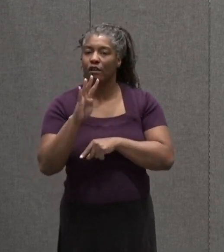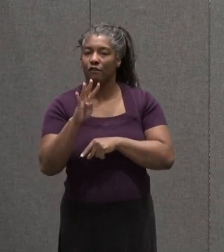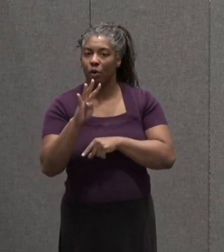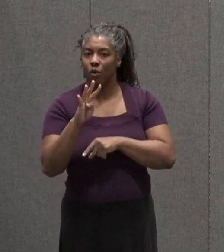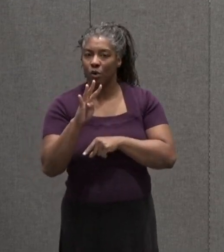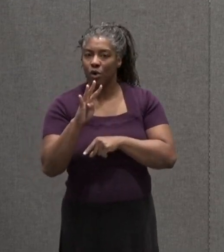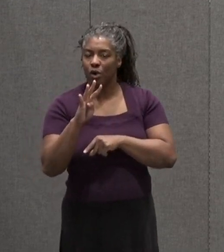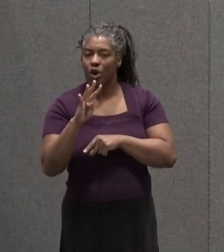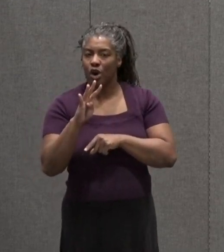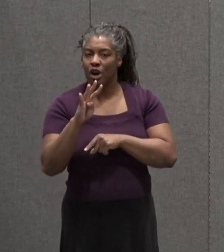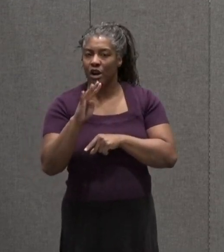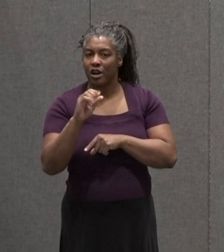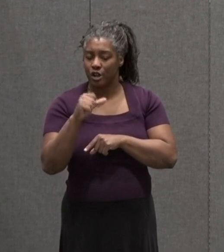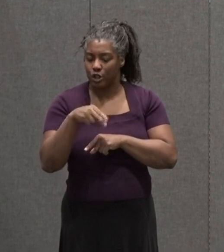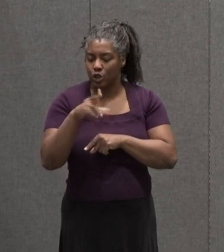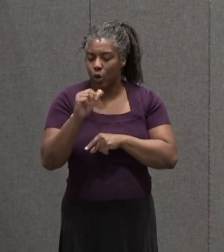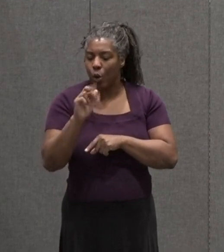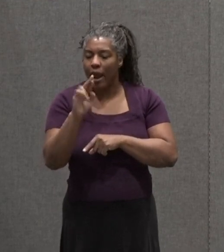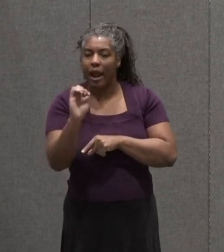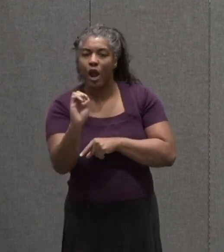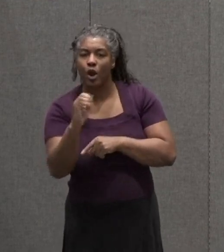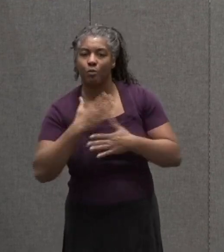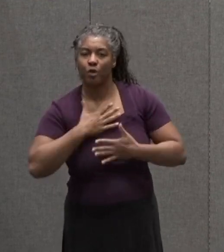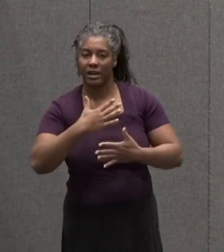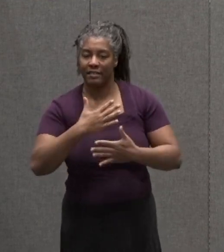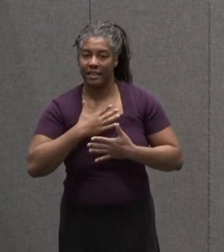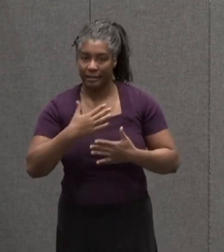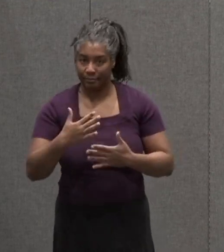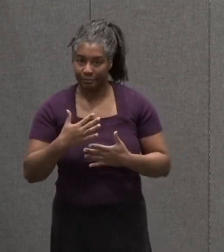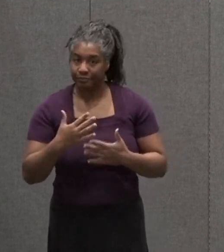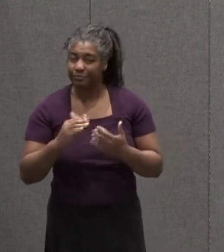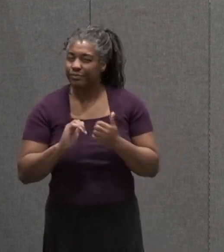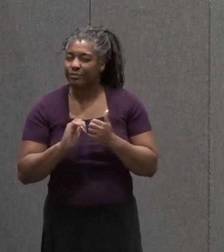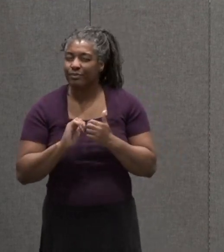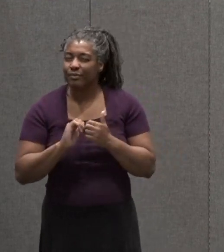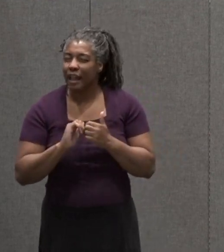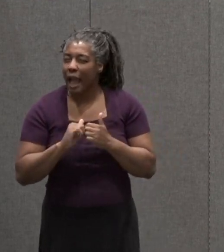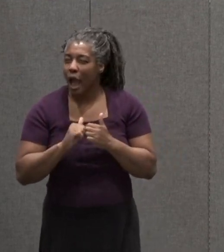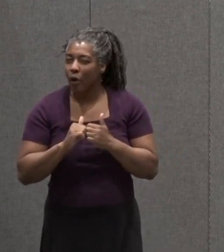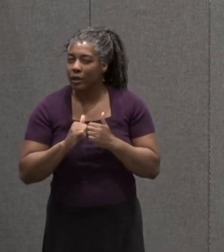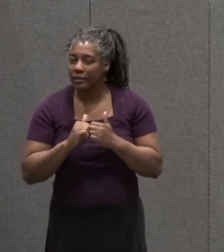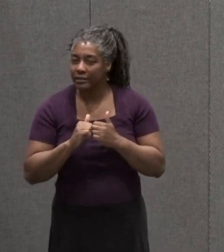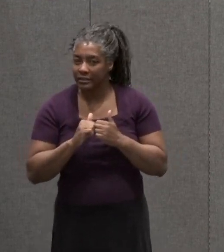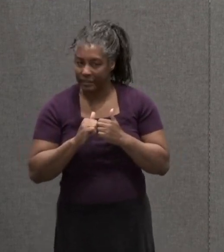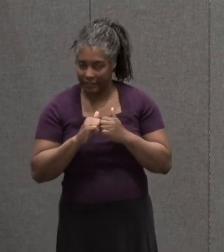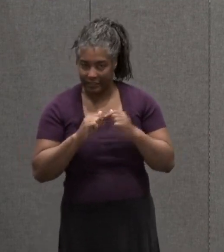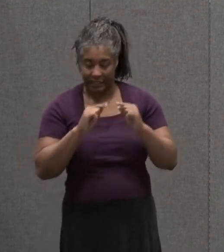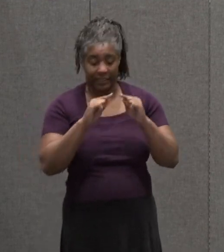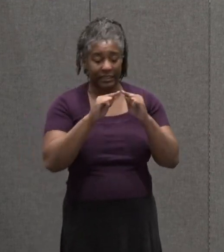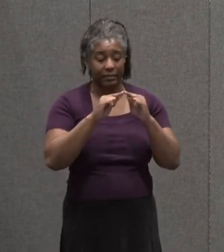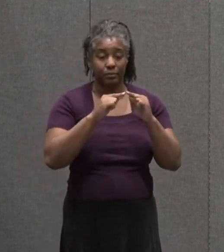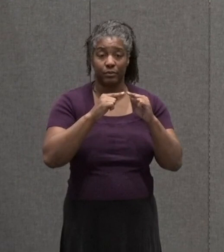an inhale through the nose for four beats. We're gonna hold it at the top for four beats.